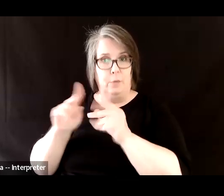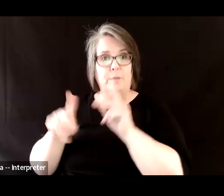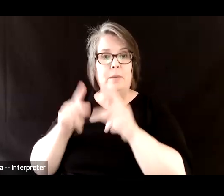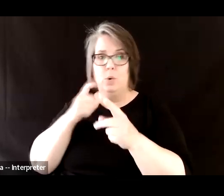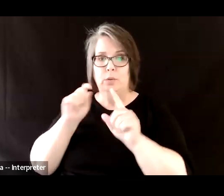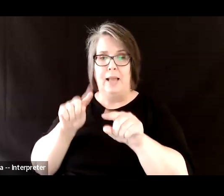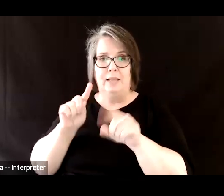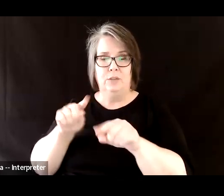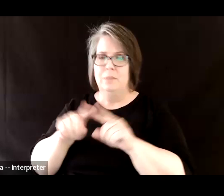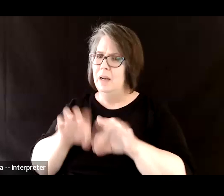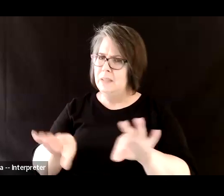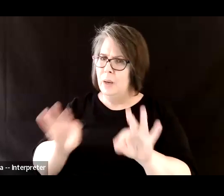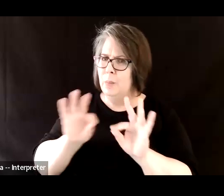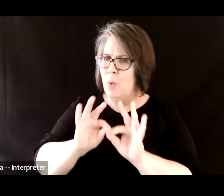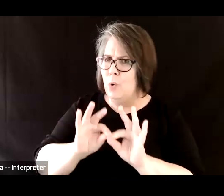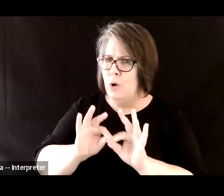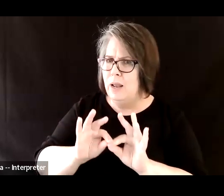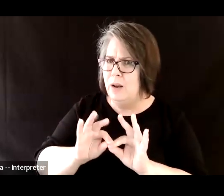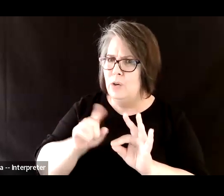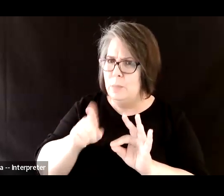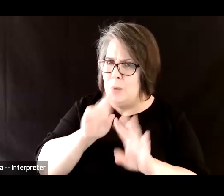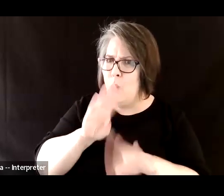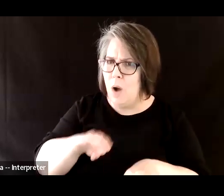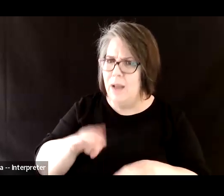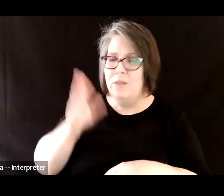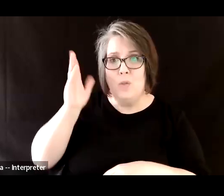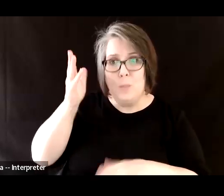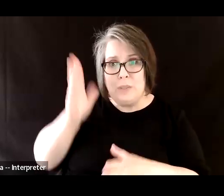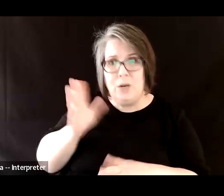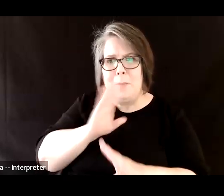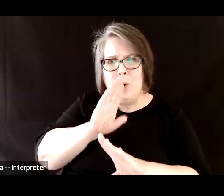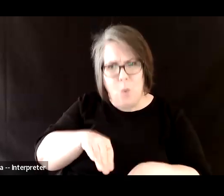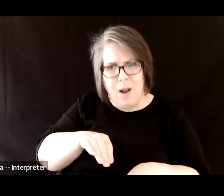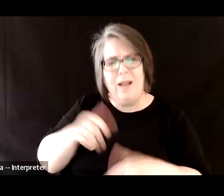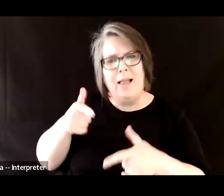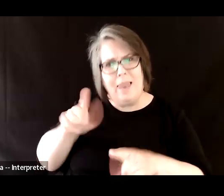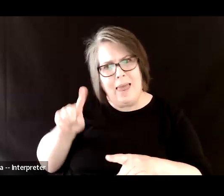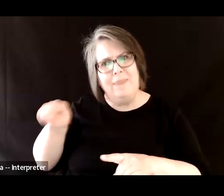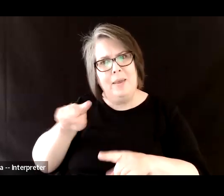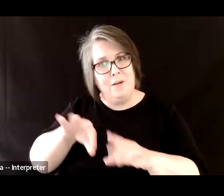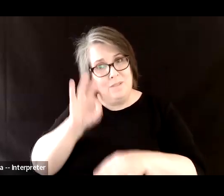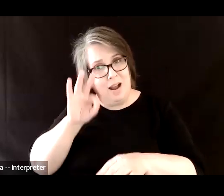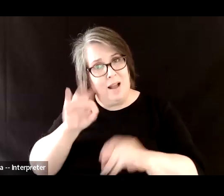But it is really important to be quiet. Let your audience find the a poll window, read the question,